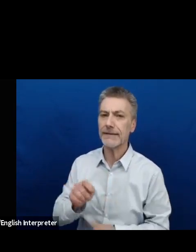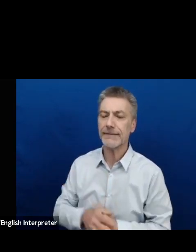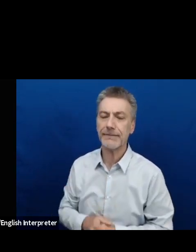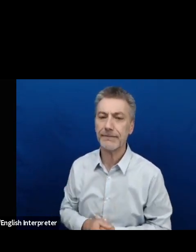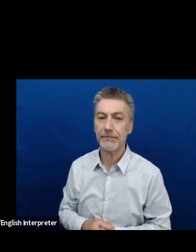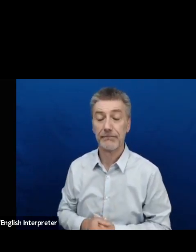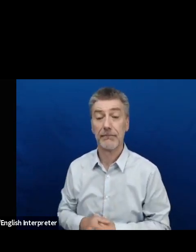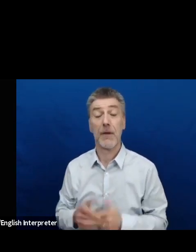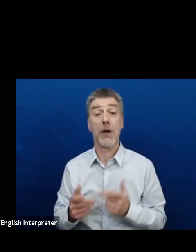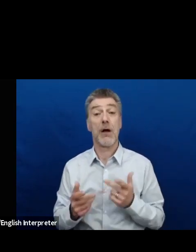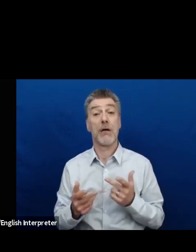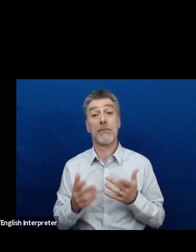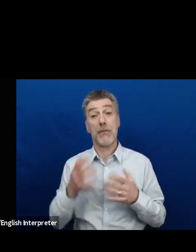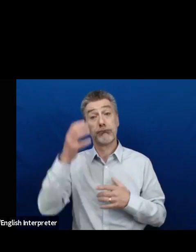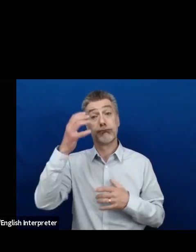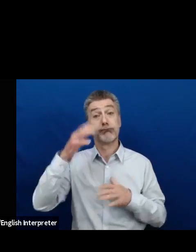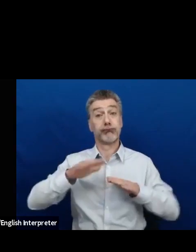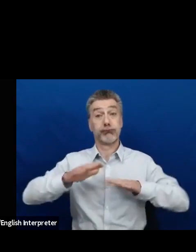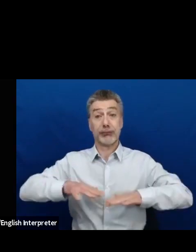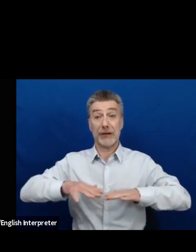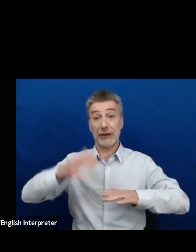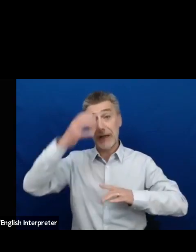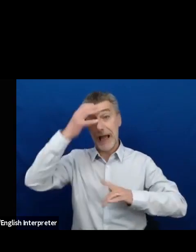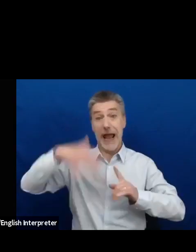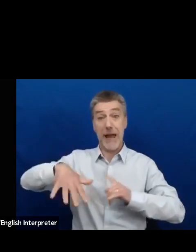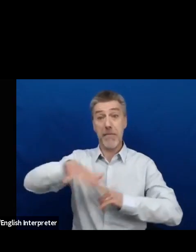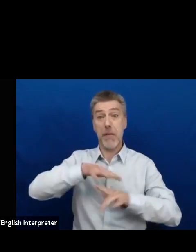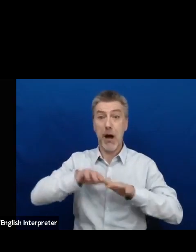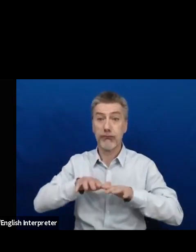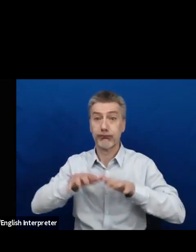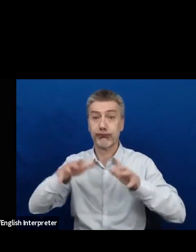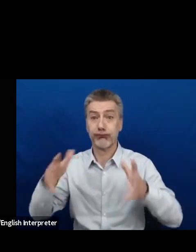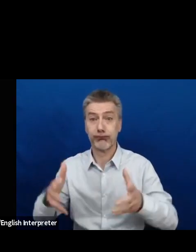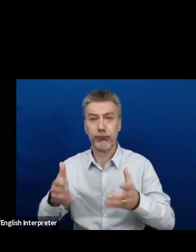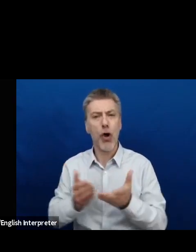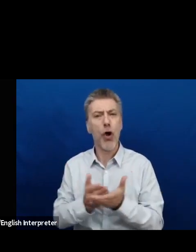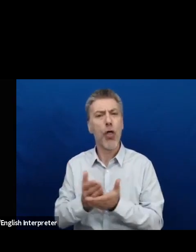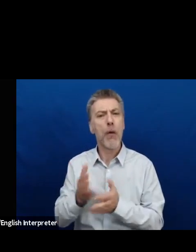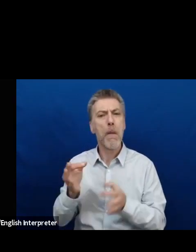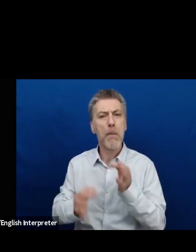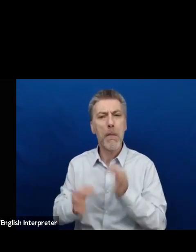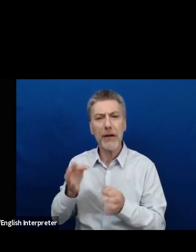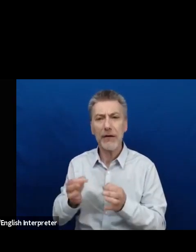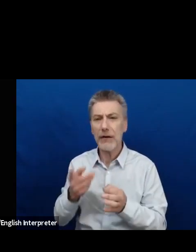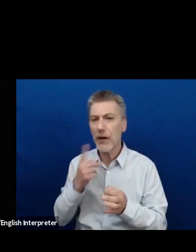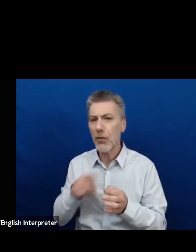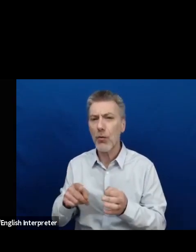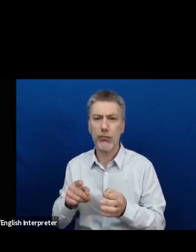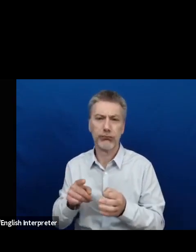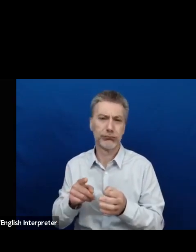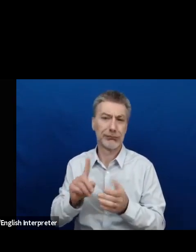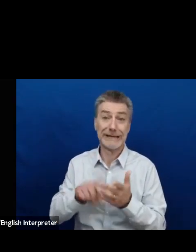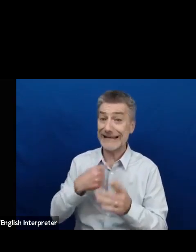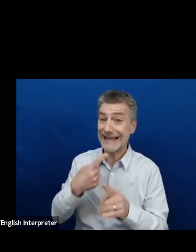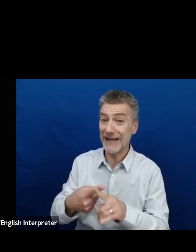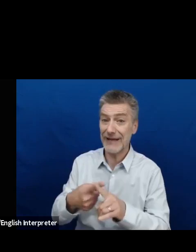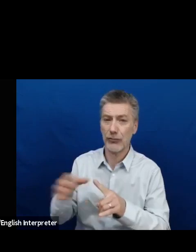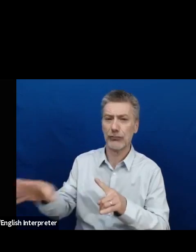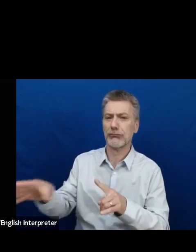understand the past in connected term. Further the sociological object of modernity with expansion of